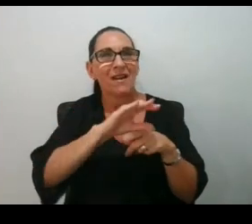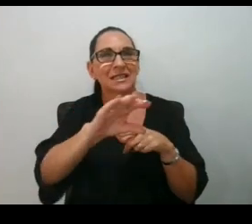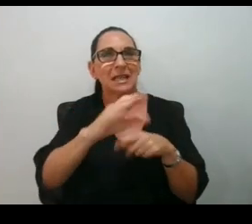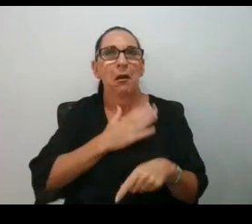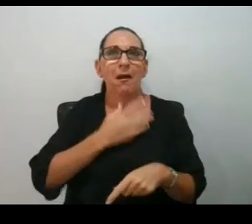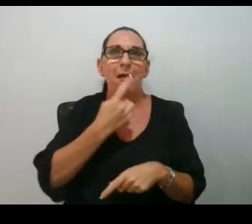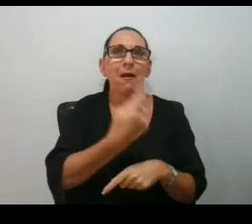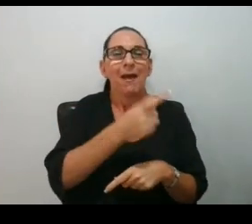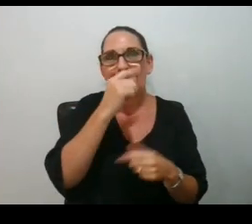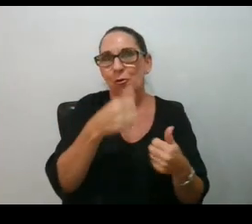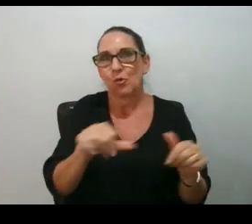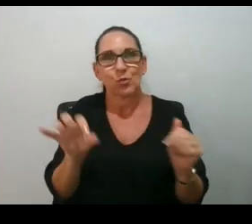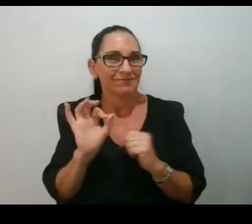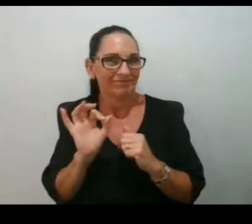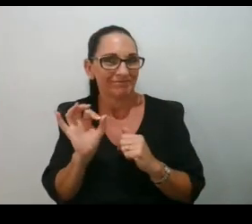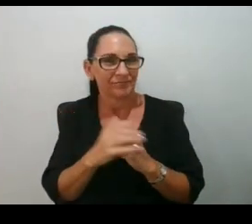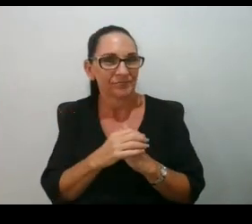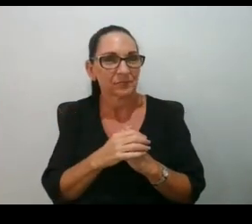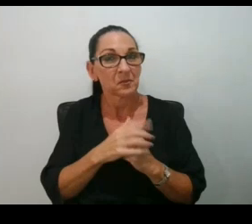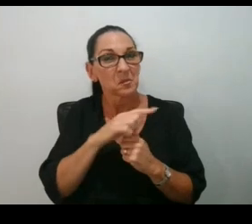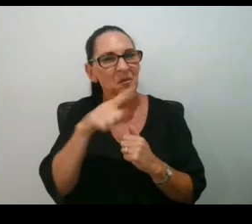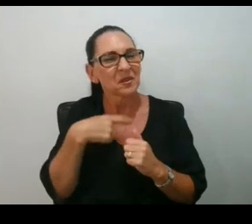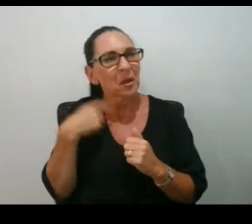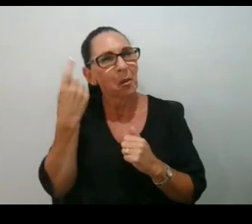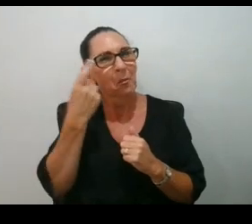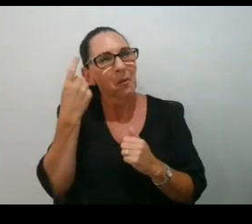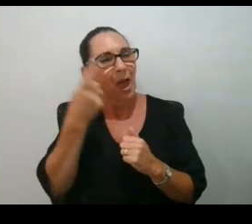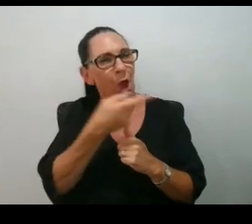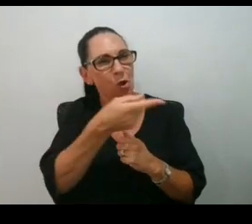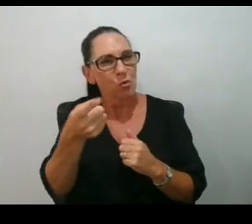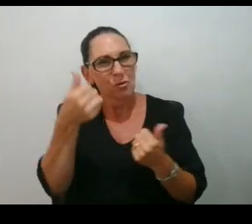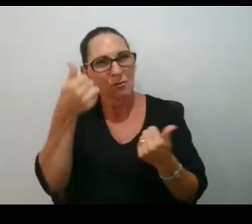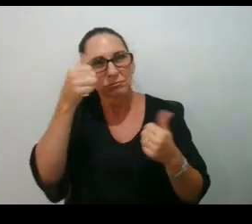about how much people know about legal aid and then we can sort of tailor our presentation